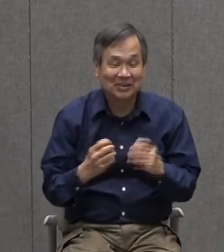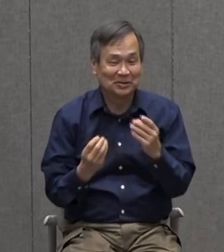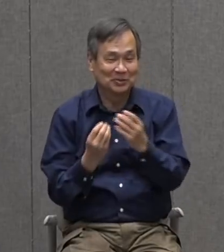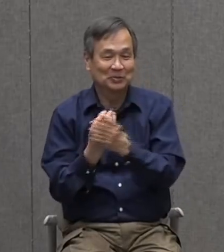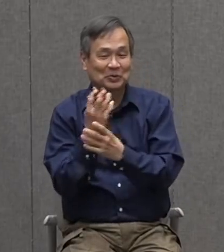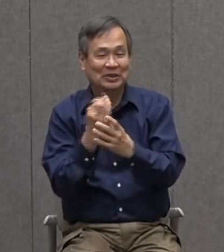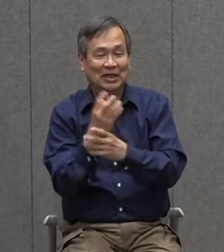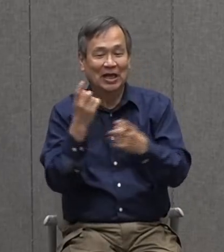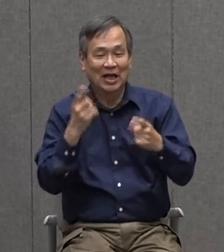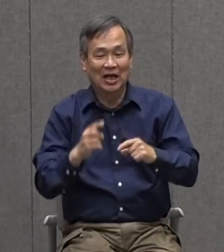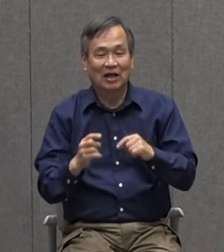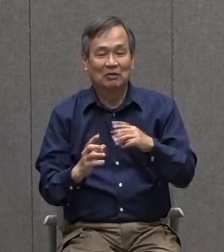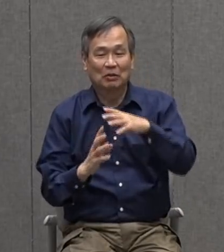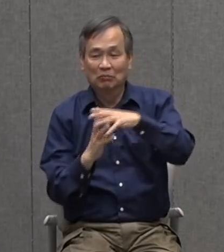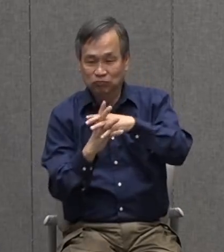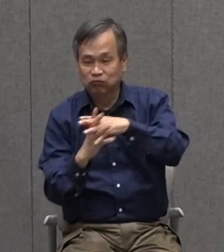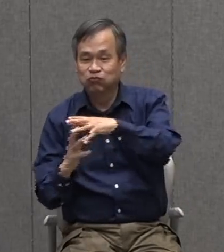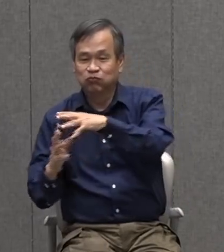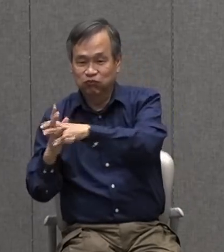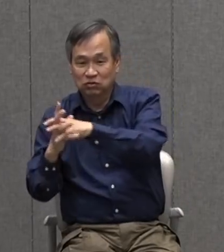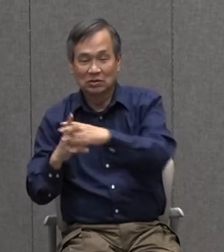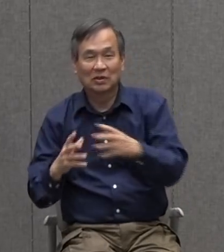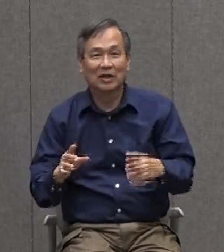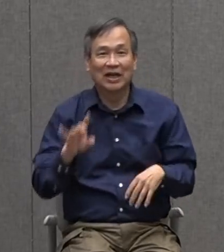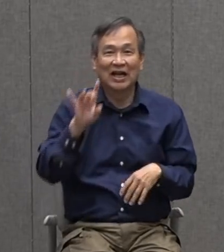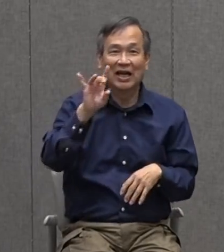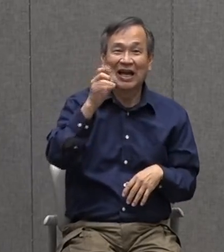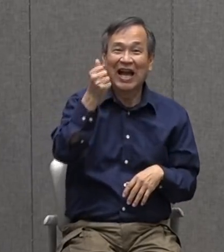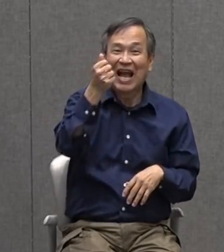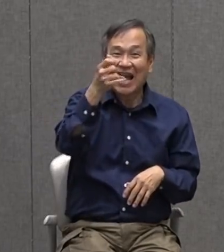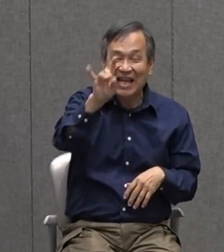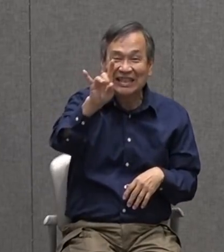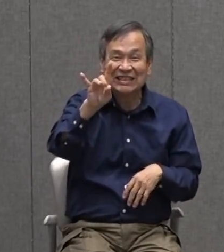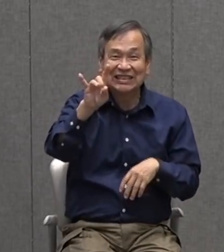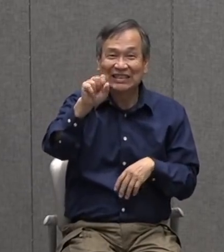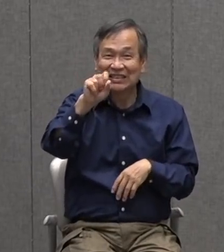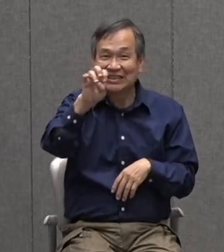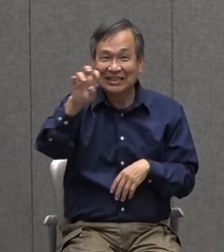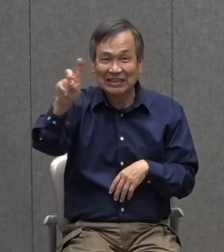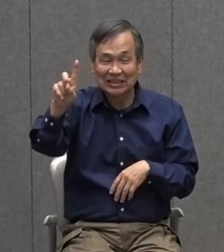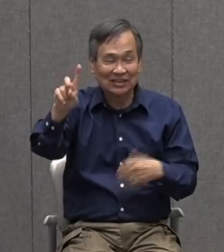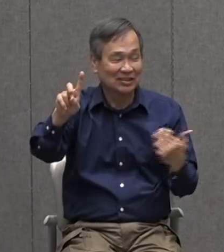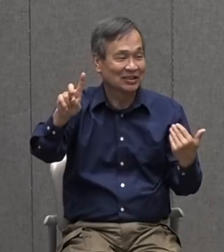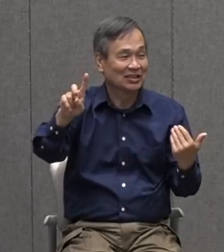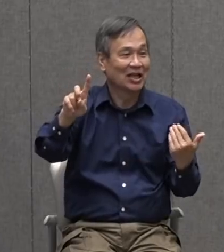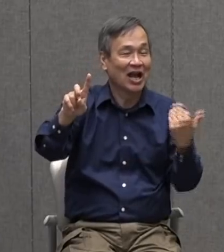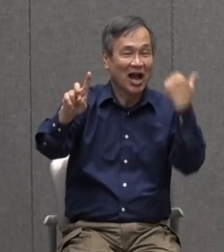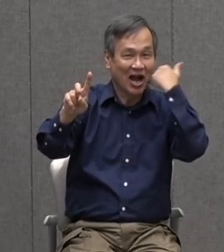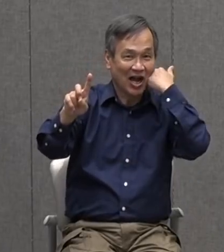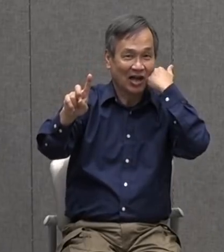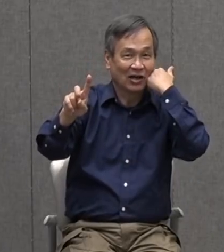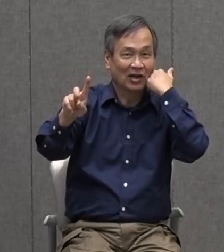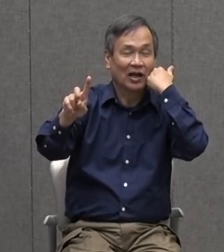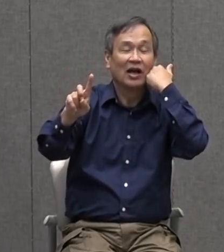there came the sprouts and in the fall there are 18 seeds. That winter Jack buried 17 seeds in the ground.